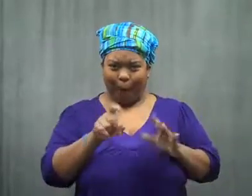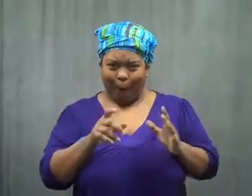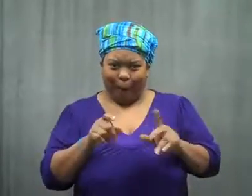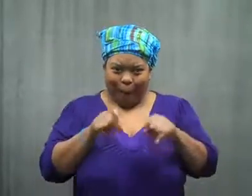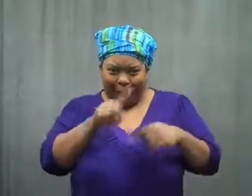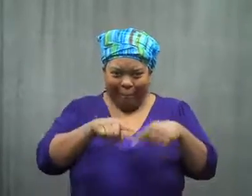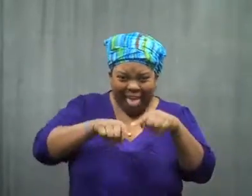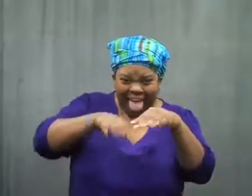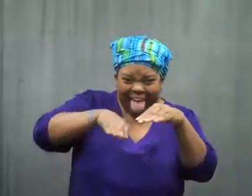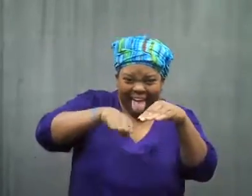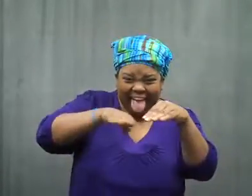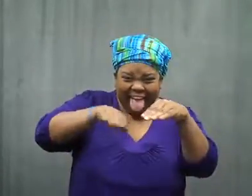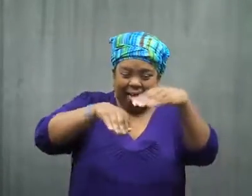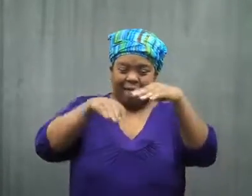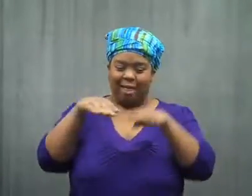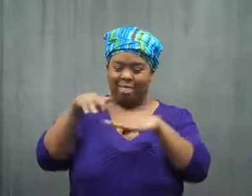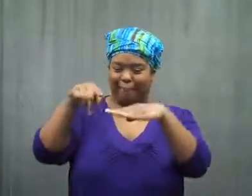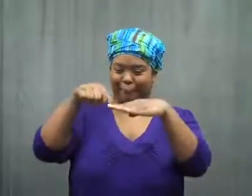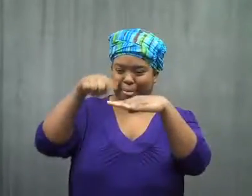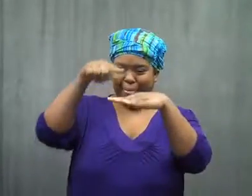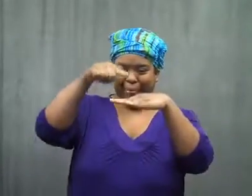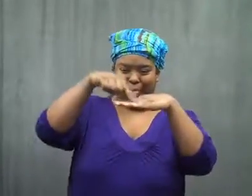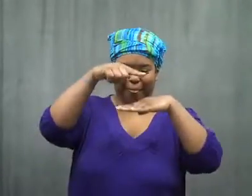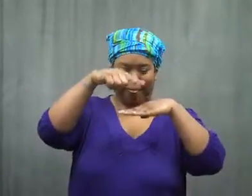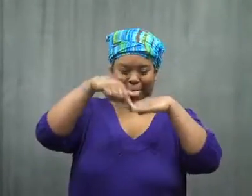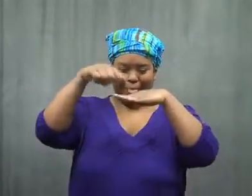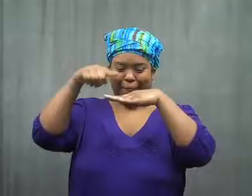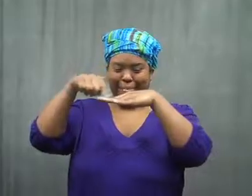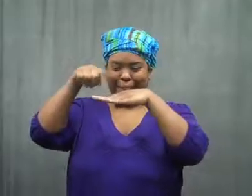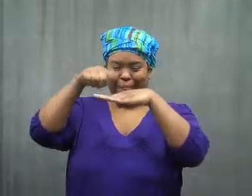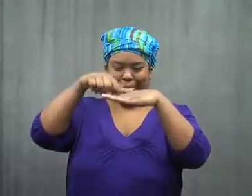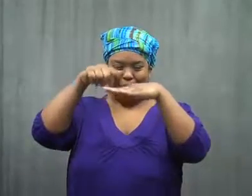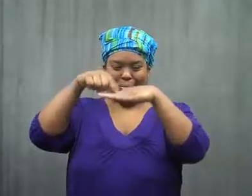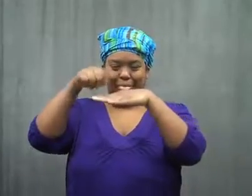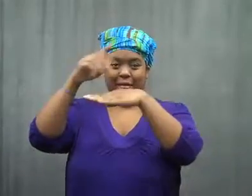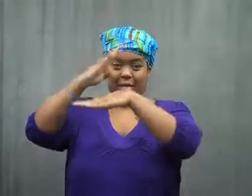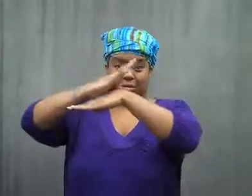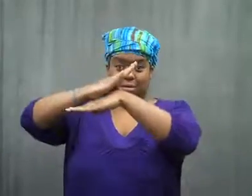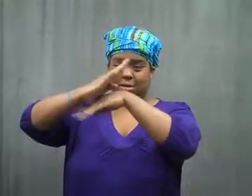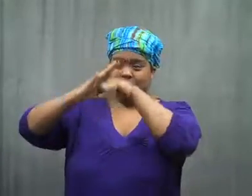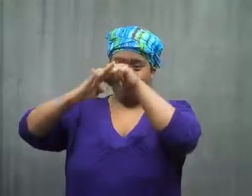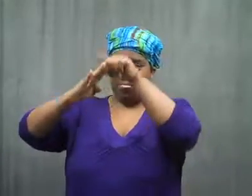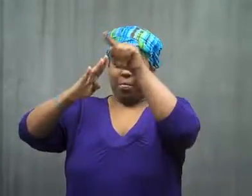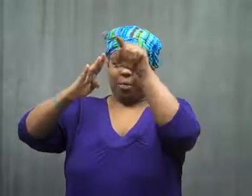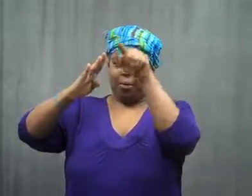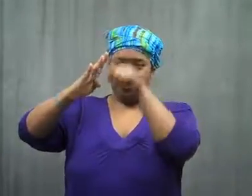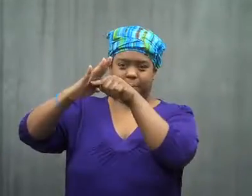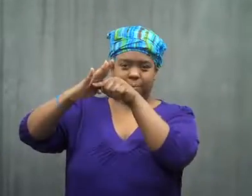I started to play with it with my shoe. It bounced on my shoe, then went under the top of my shoe.